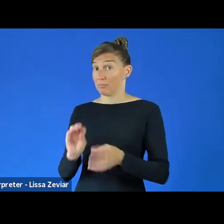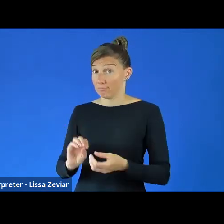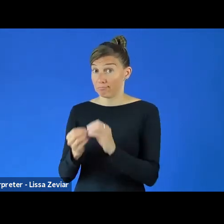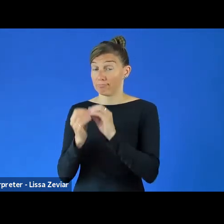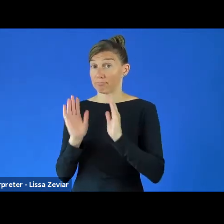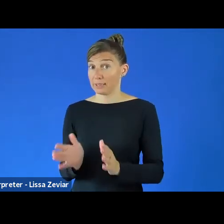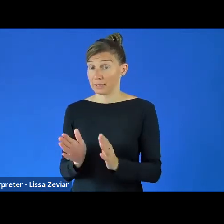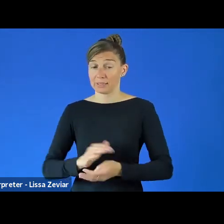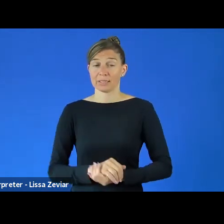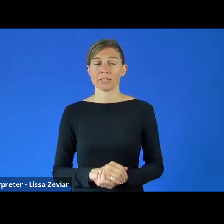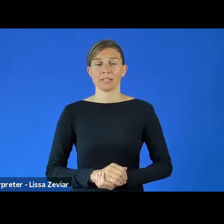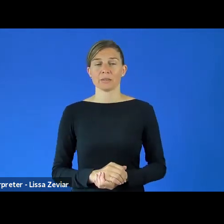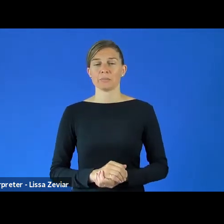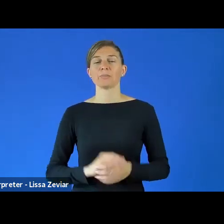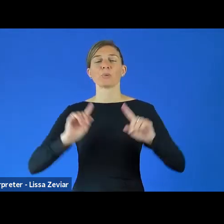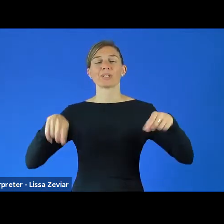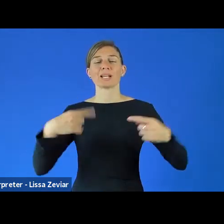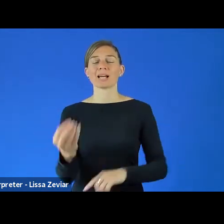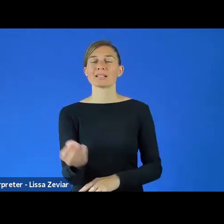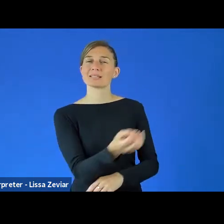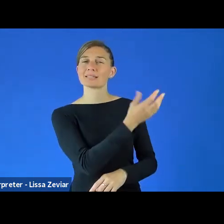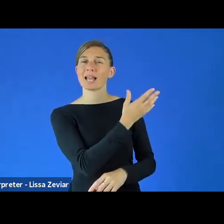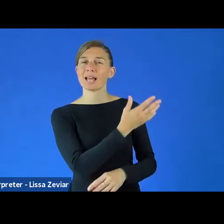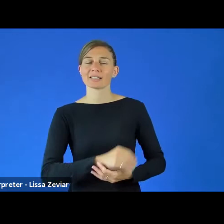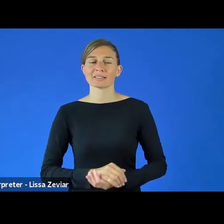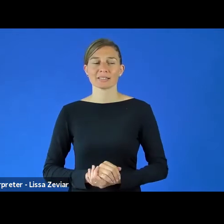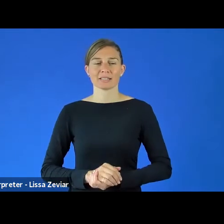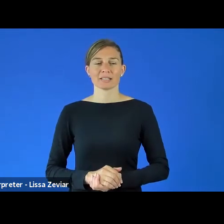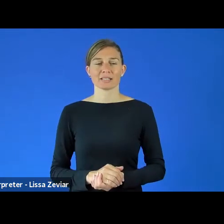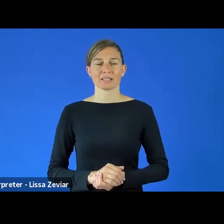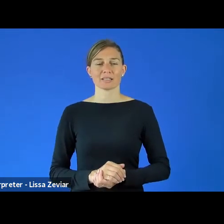So, we already explained briefly, Chiara did, the process.